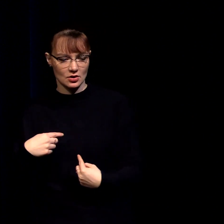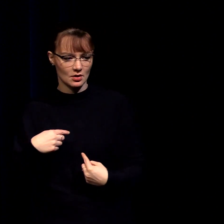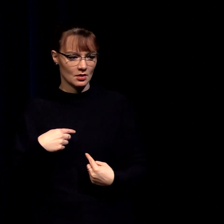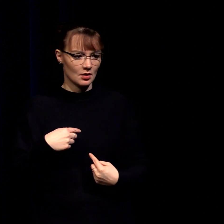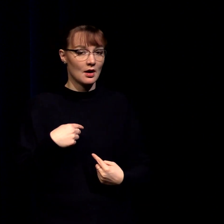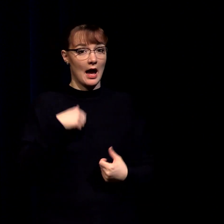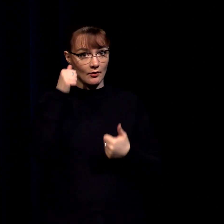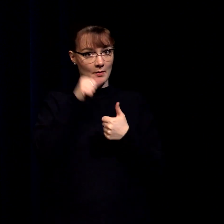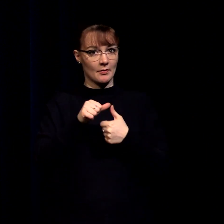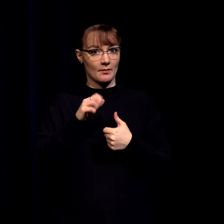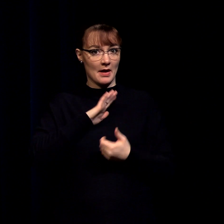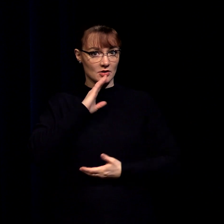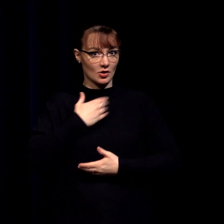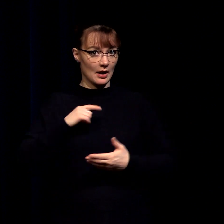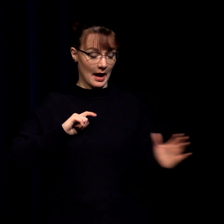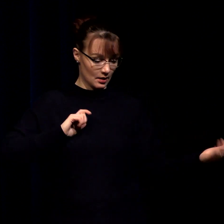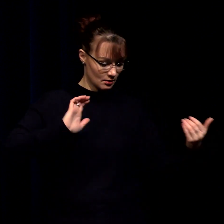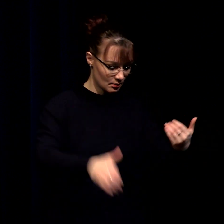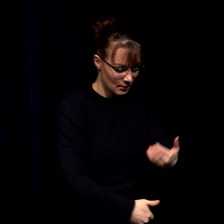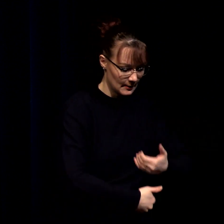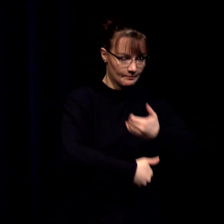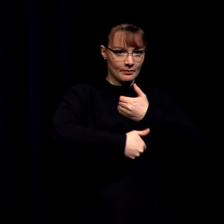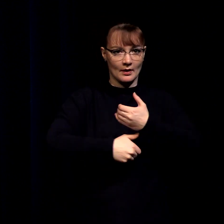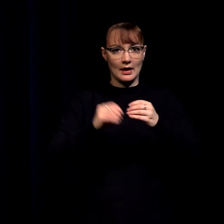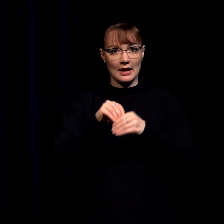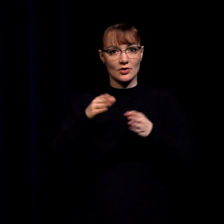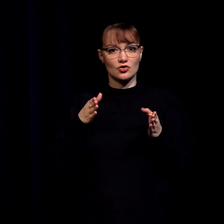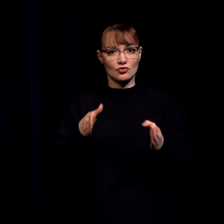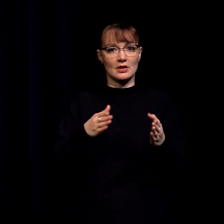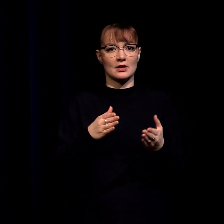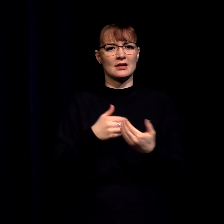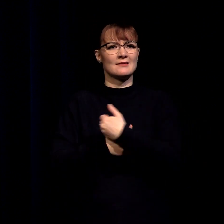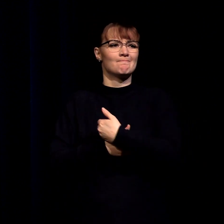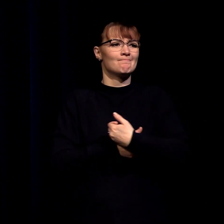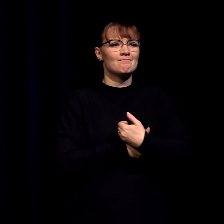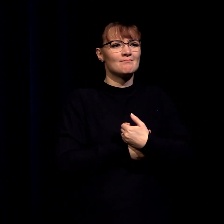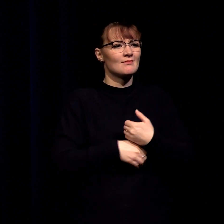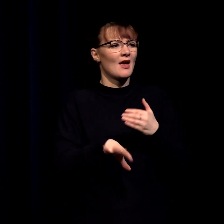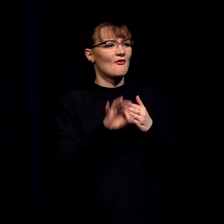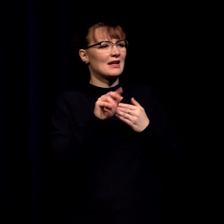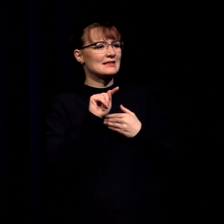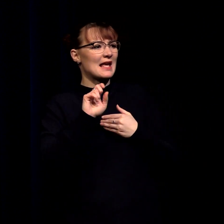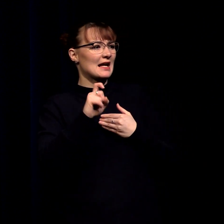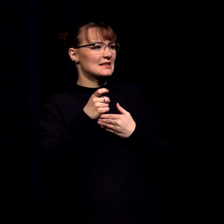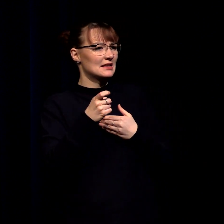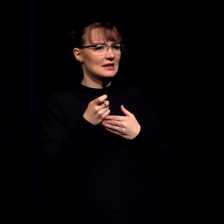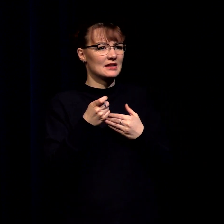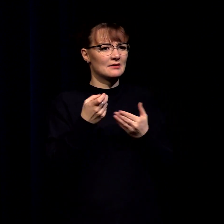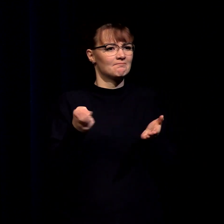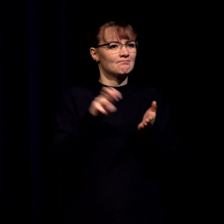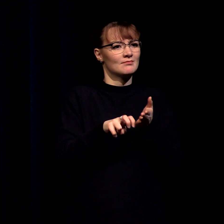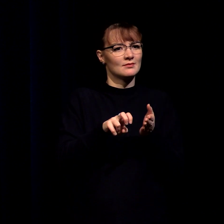vividly and just walking down the street with their praying that they could find a taxi to get me to the ER. I remember